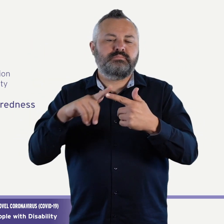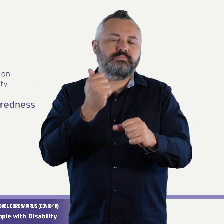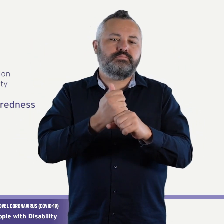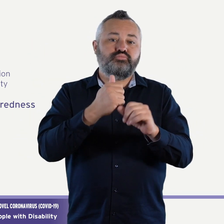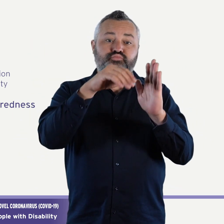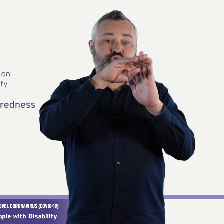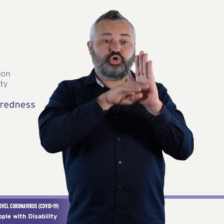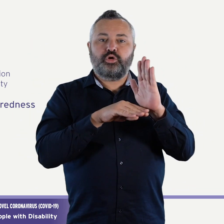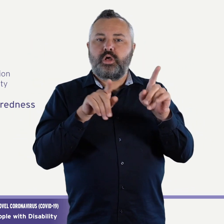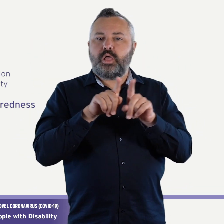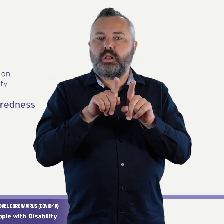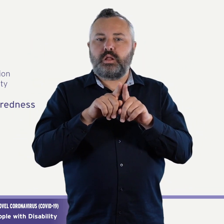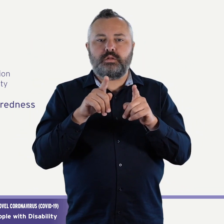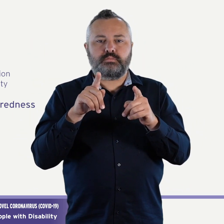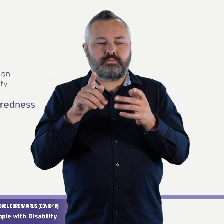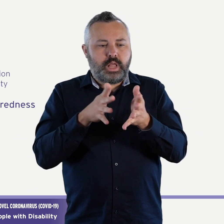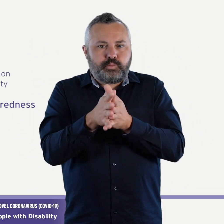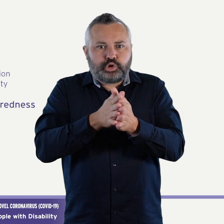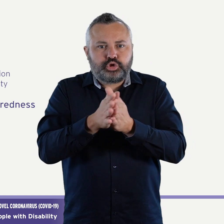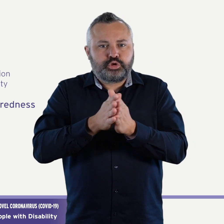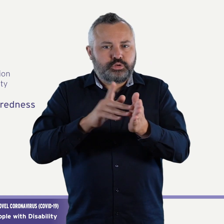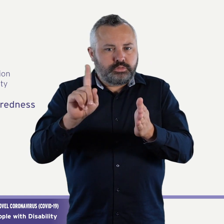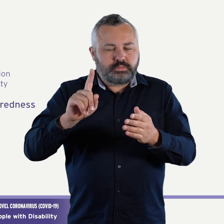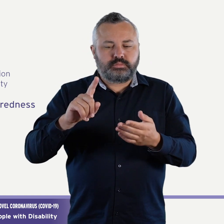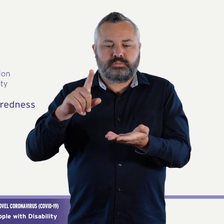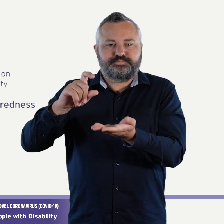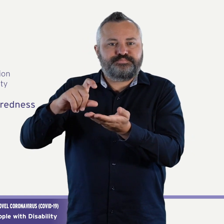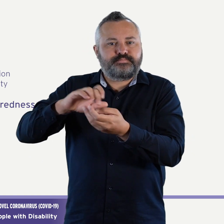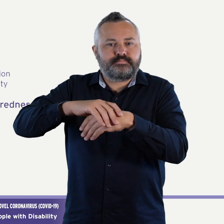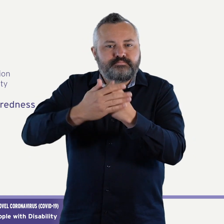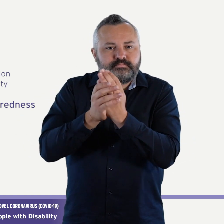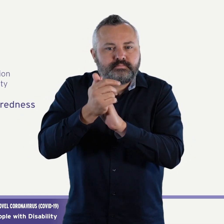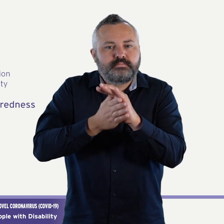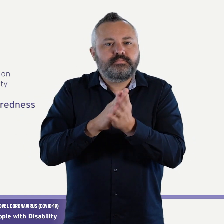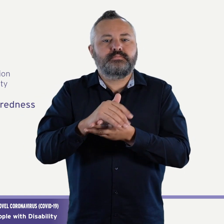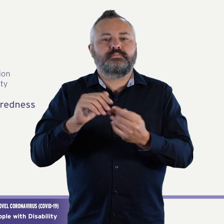e.g. access to handwashing, hand sanitiser.